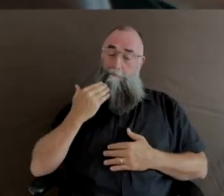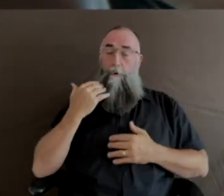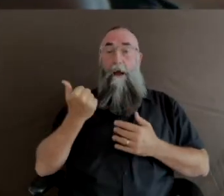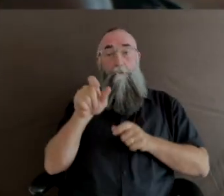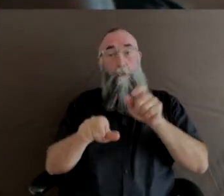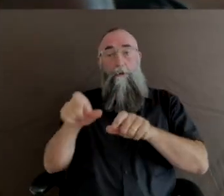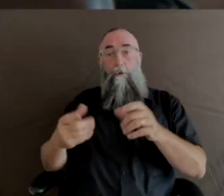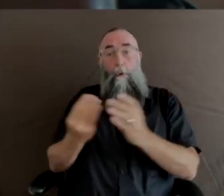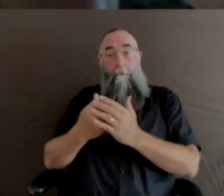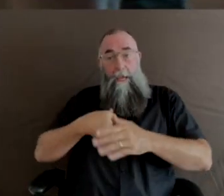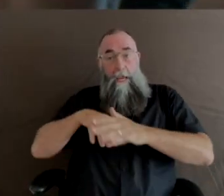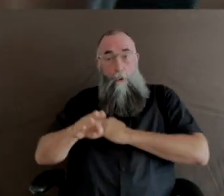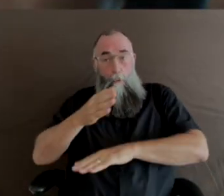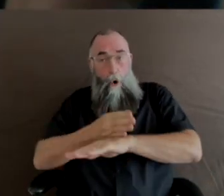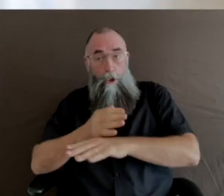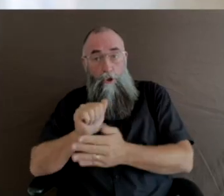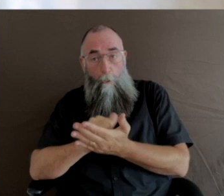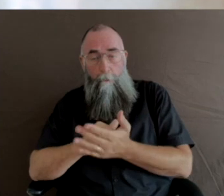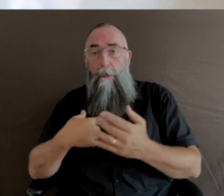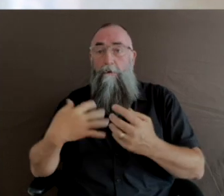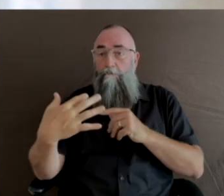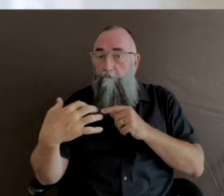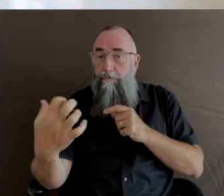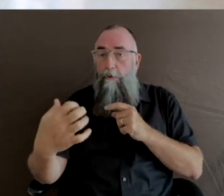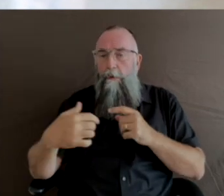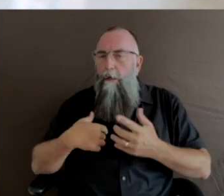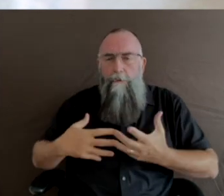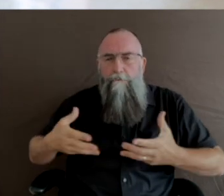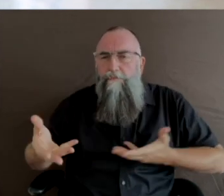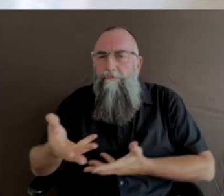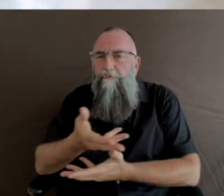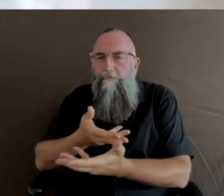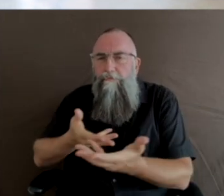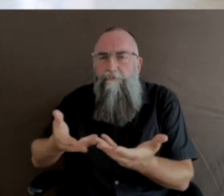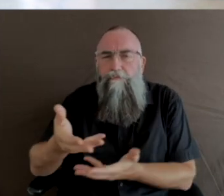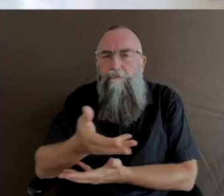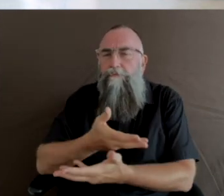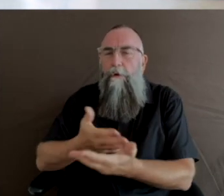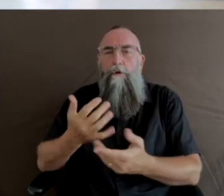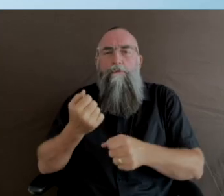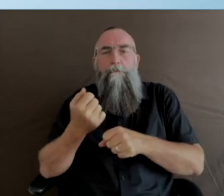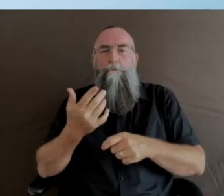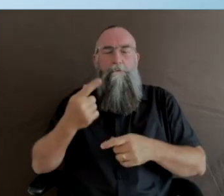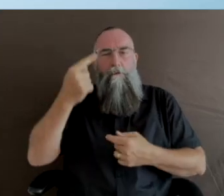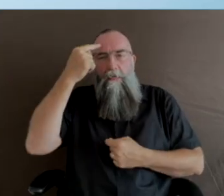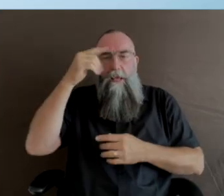formulate a medicine that might be a salve or even a solution,